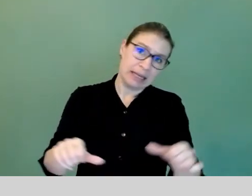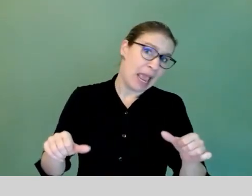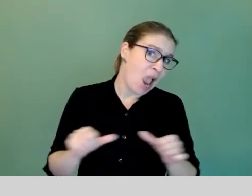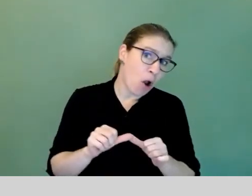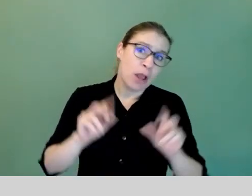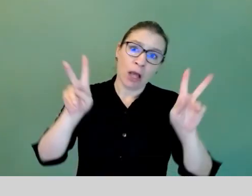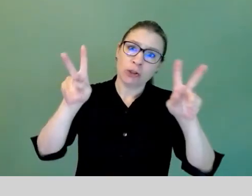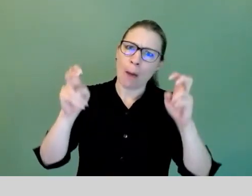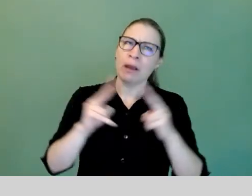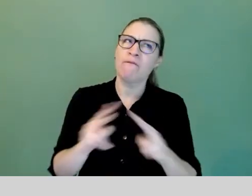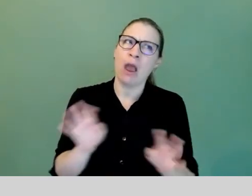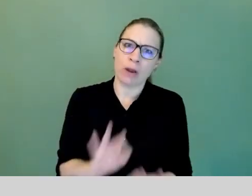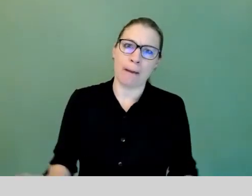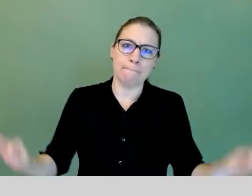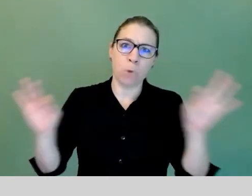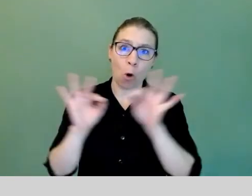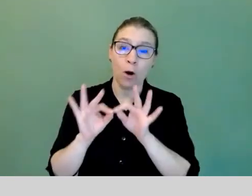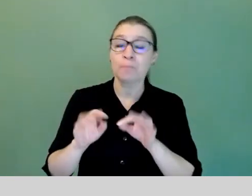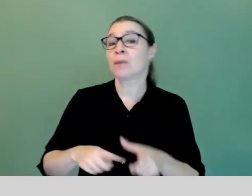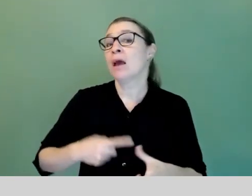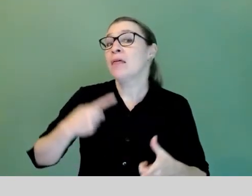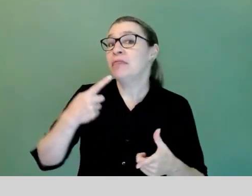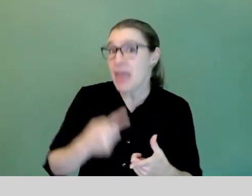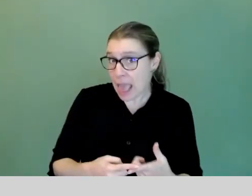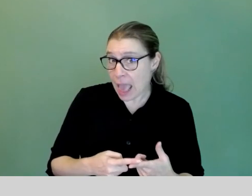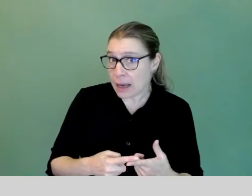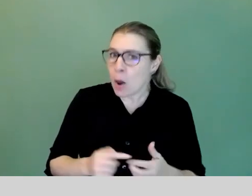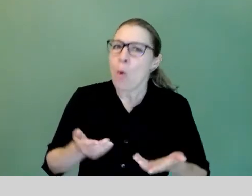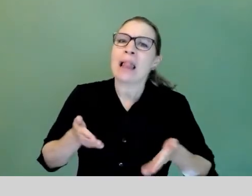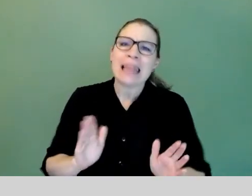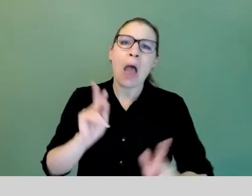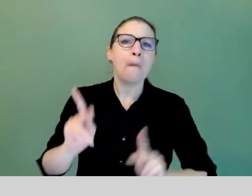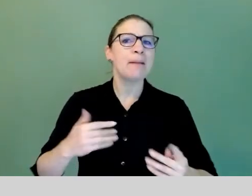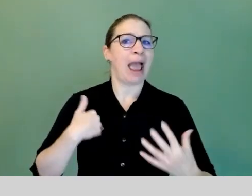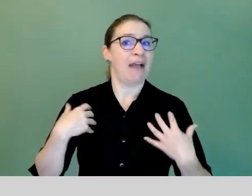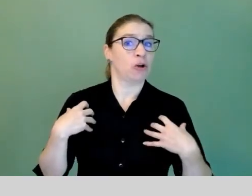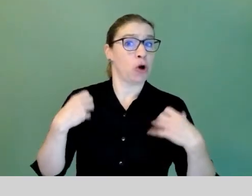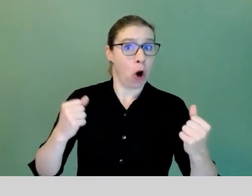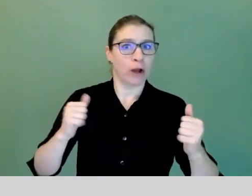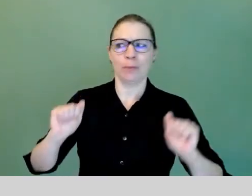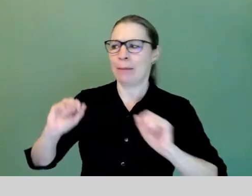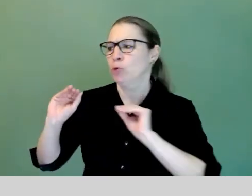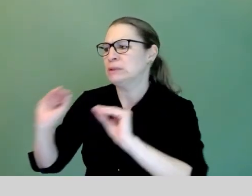A realm that is ever so important. And then consequently have the courage to be able